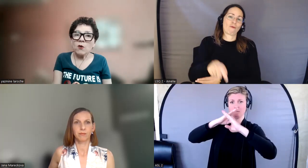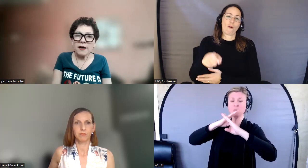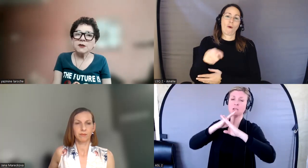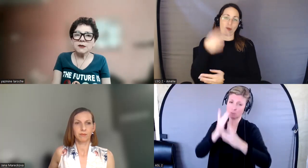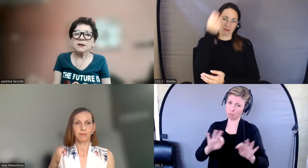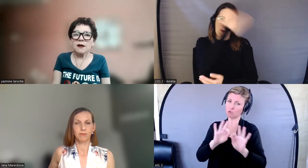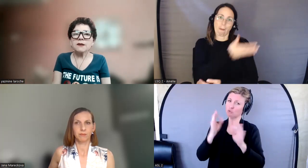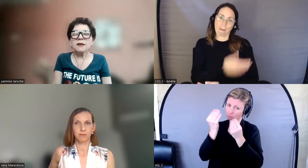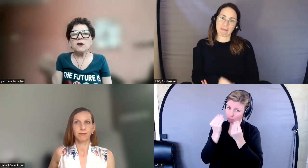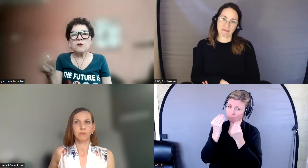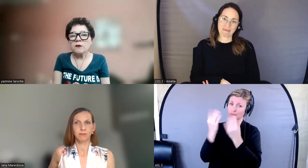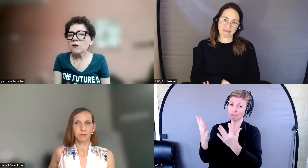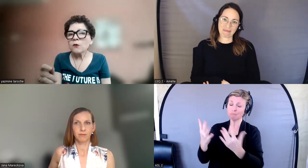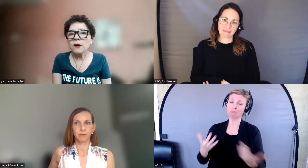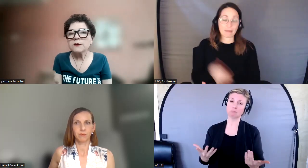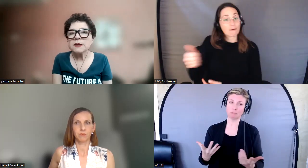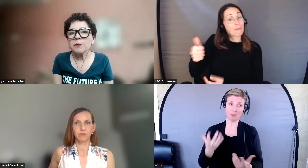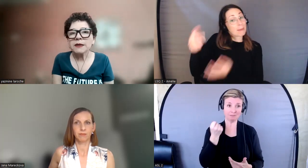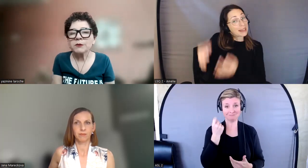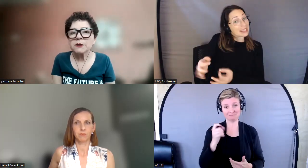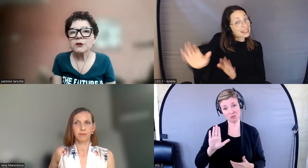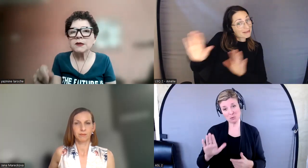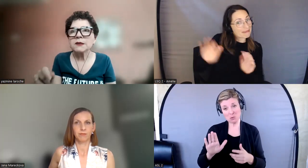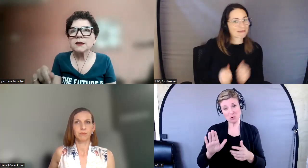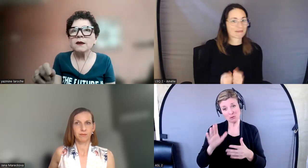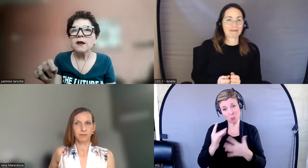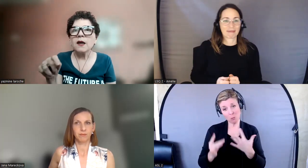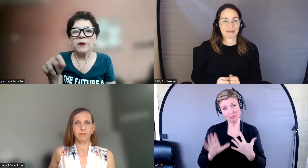you have to decide and you're you're the one who's in the best position to decide whether